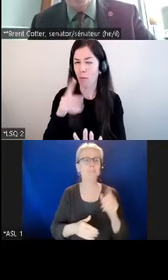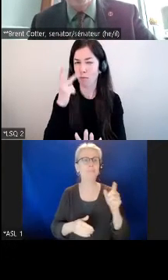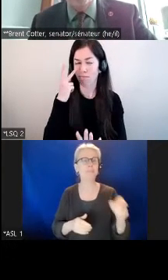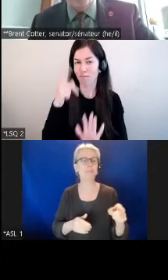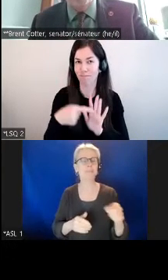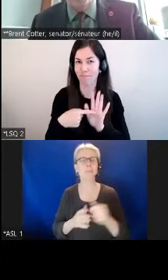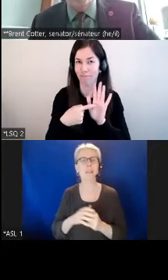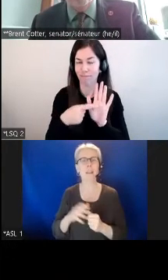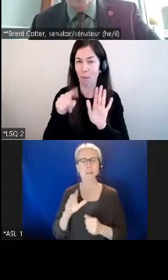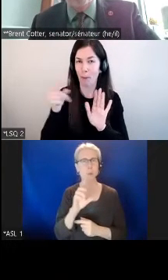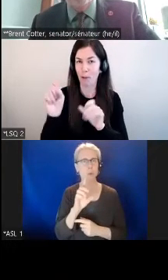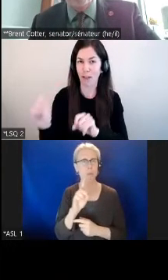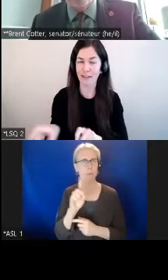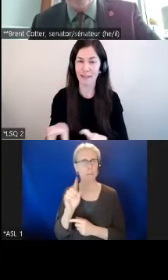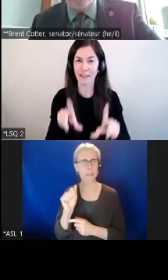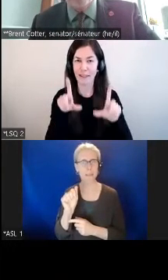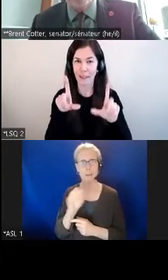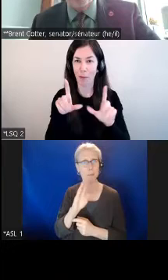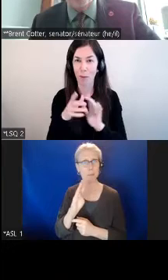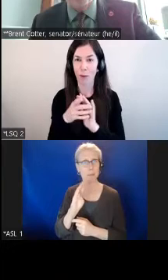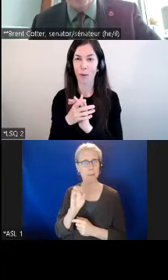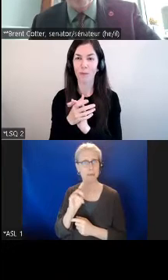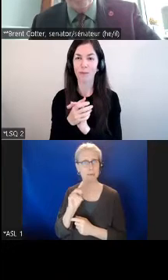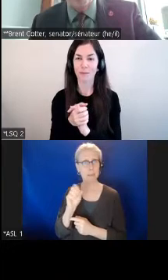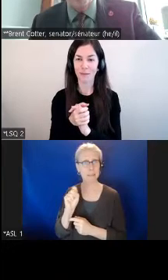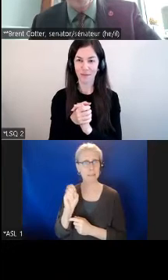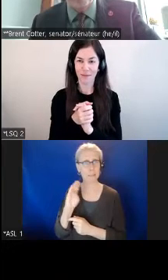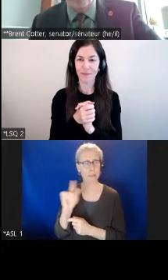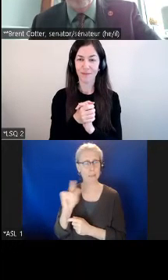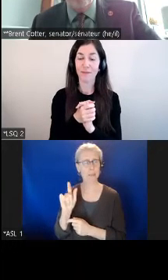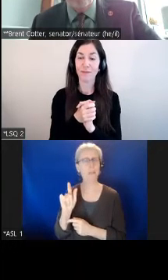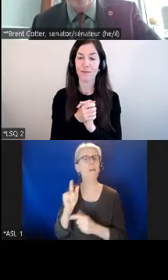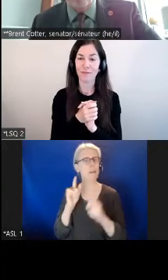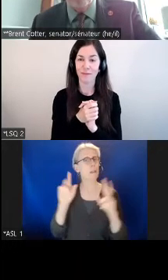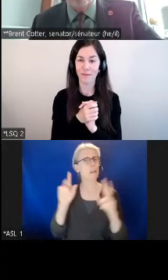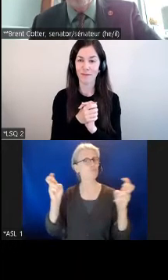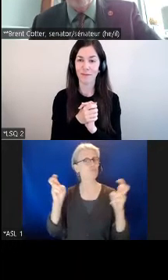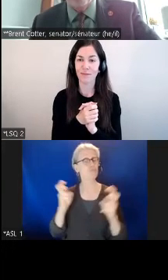THE DISABILITY BENEFITS BILL FITS INTO THE CATEGORY OF GOVERNMENT BILLS, WHICH IS ONE